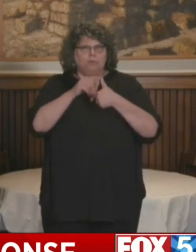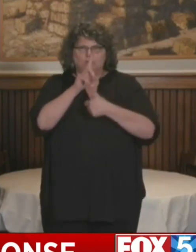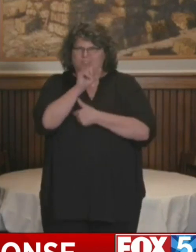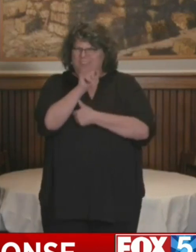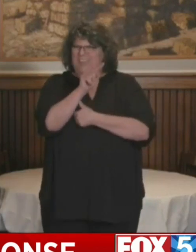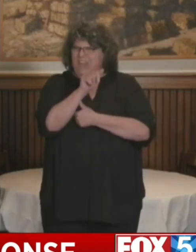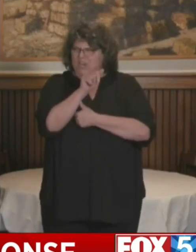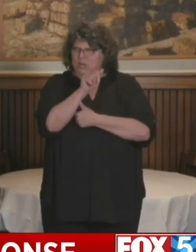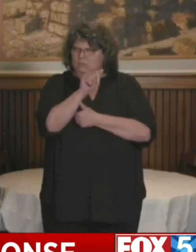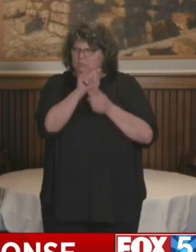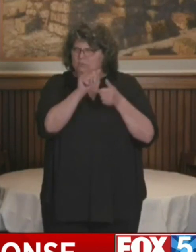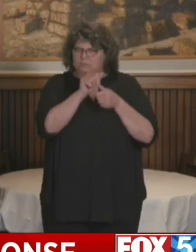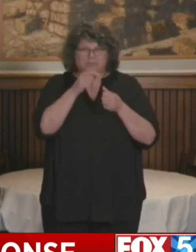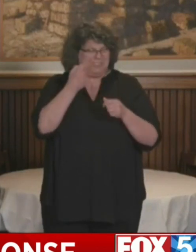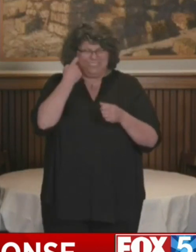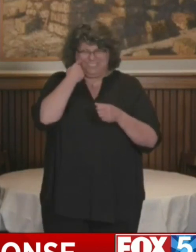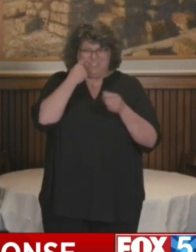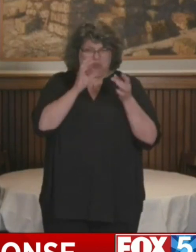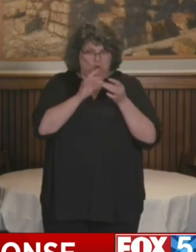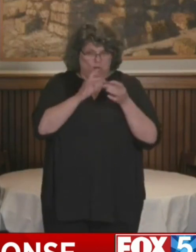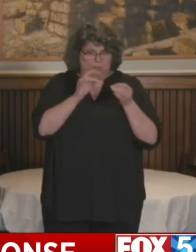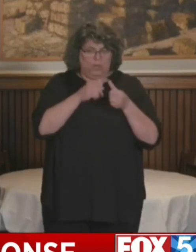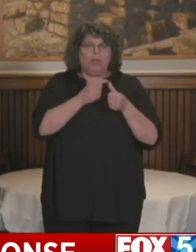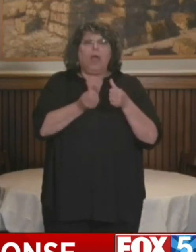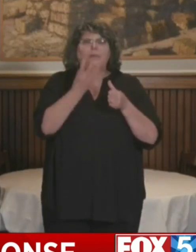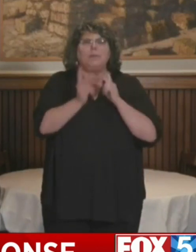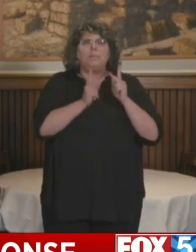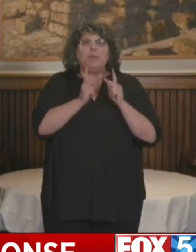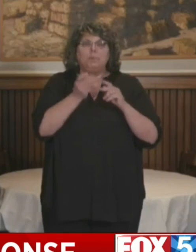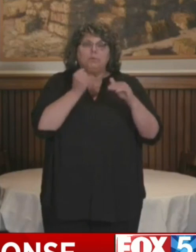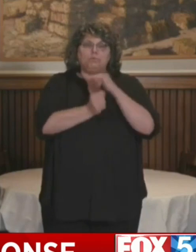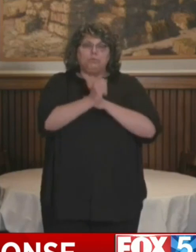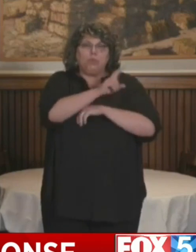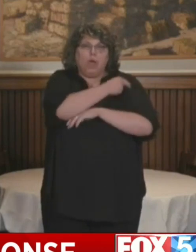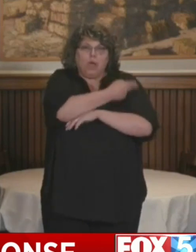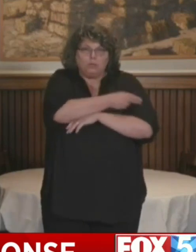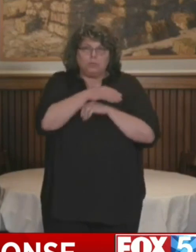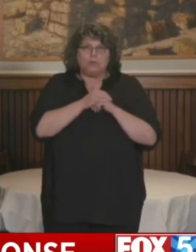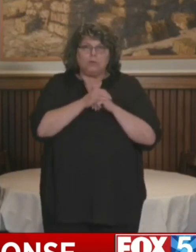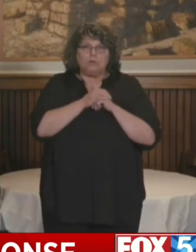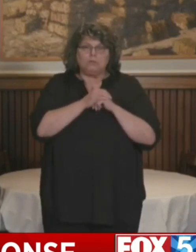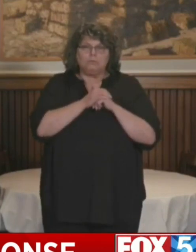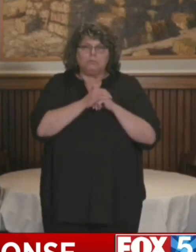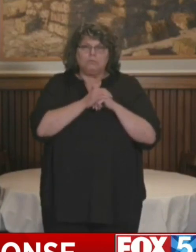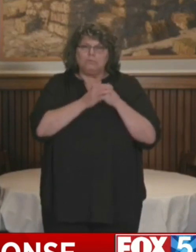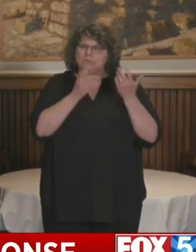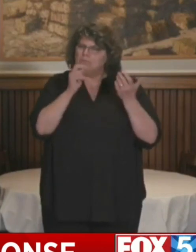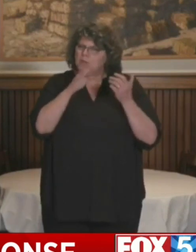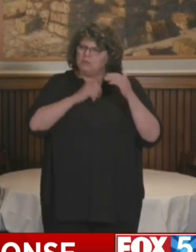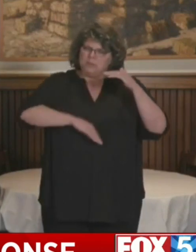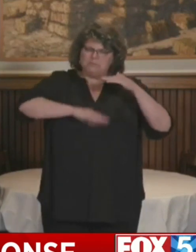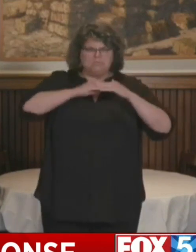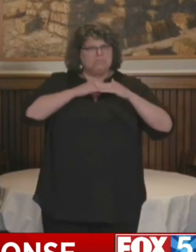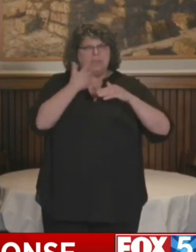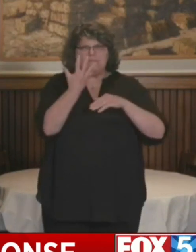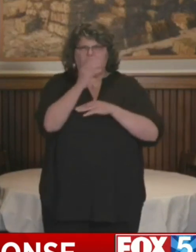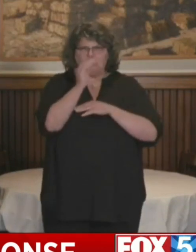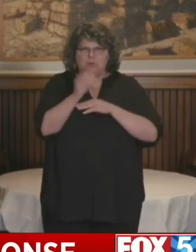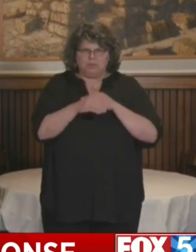WHERE THE STATE IS. FOCUS ON 3 DISTINCT THINGS FIRST. THE DATE ON THE ONE HAND SO THOSE